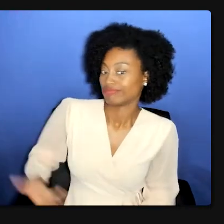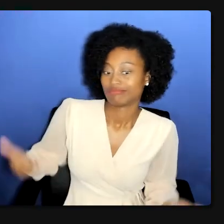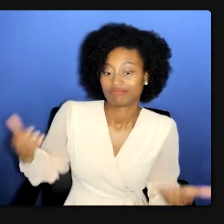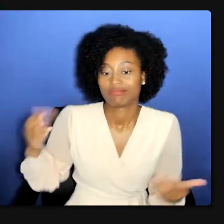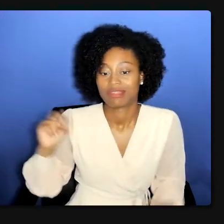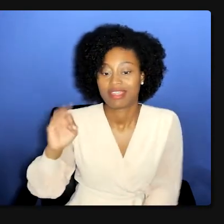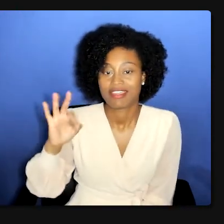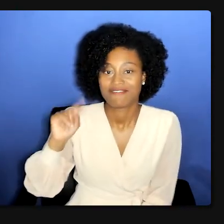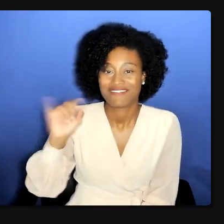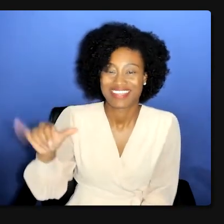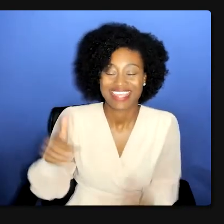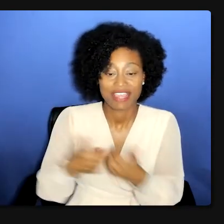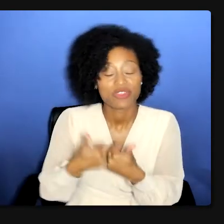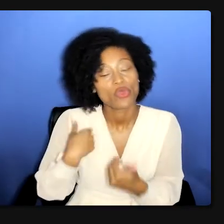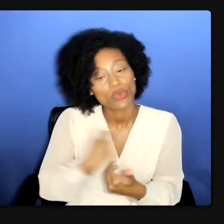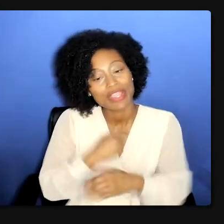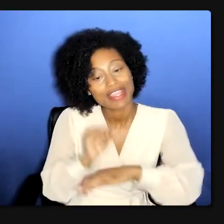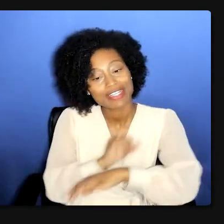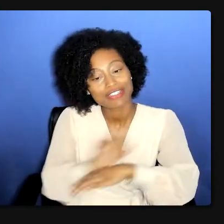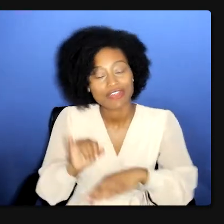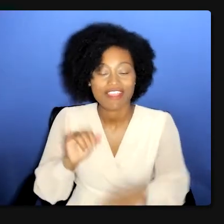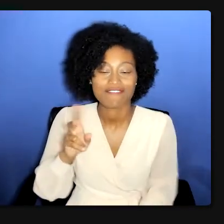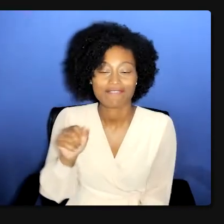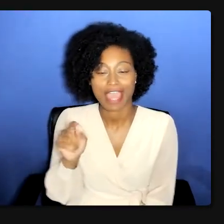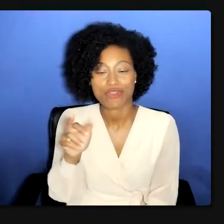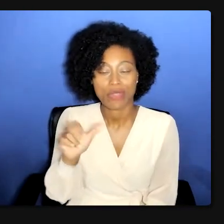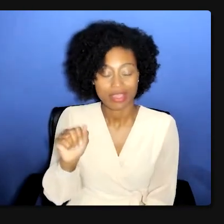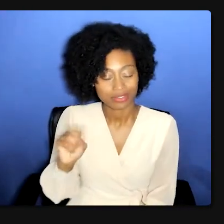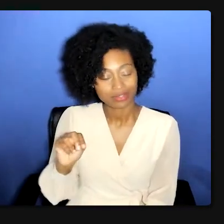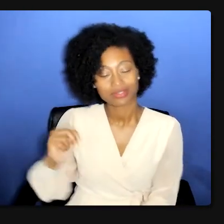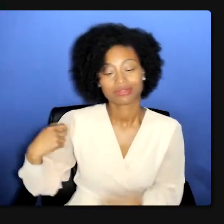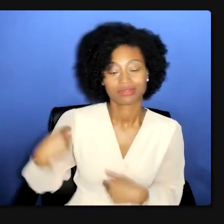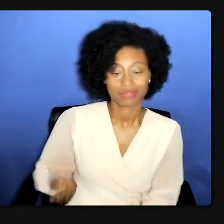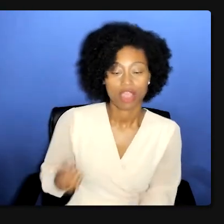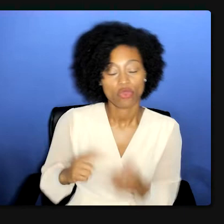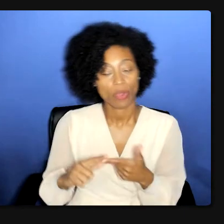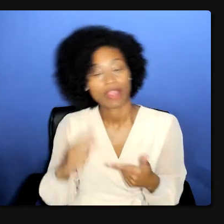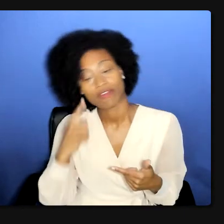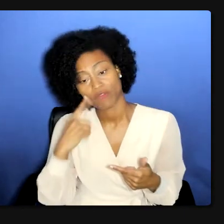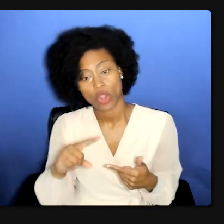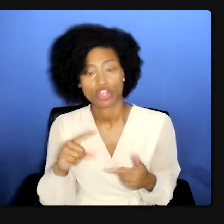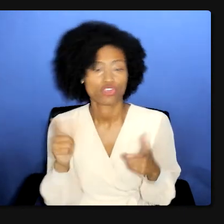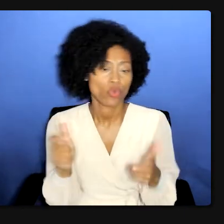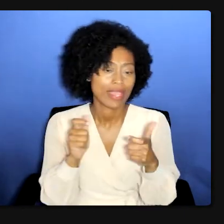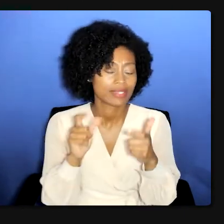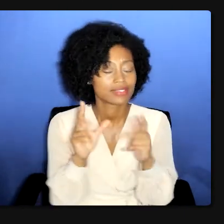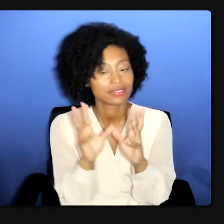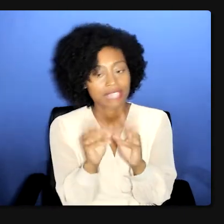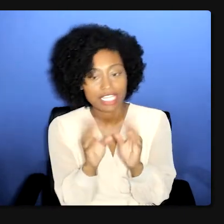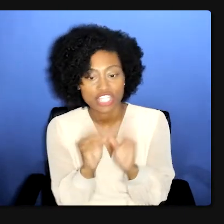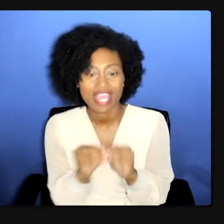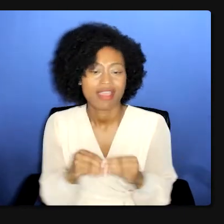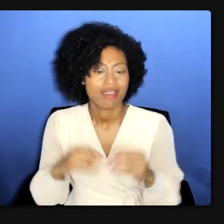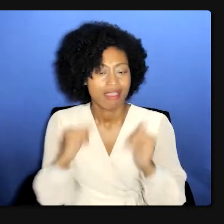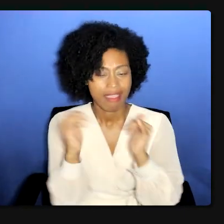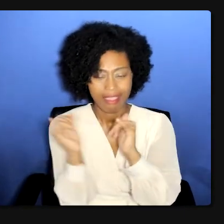We are a team of industry veterans that are working on quick session, head-to-head sports games on mobile.